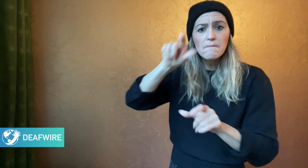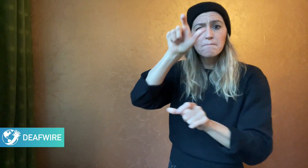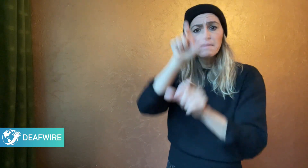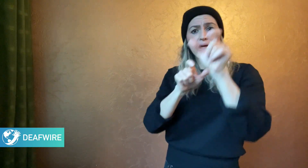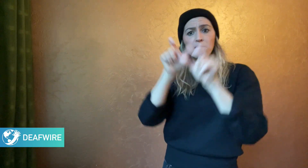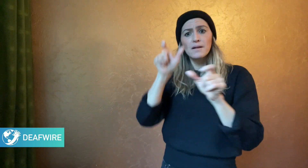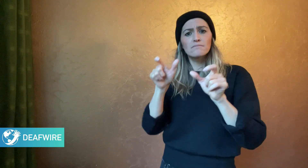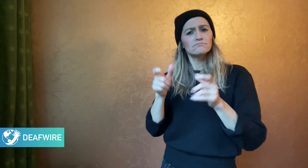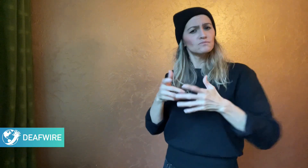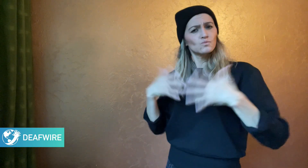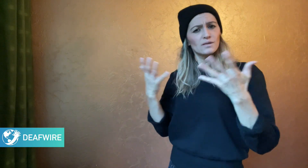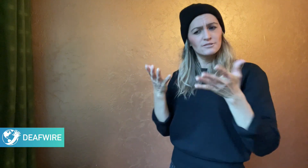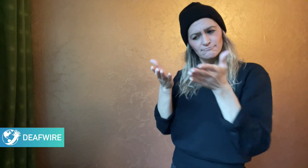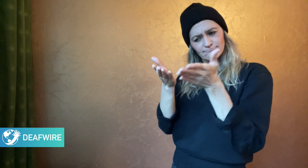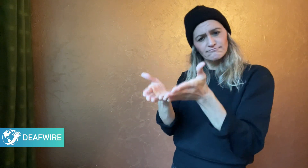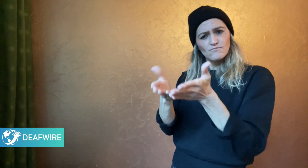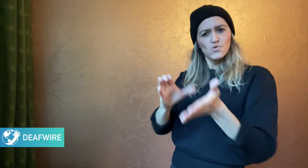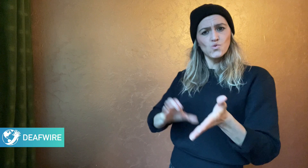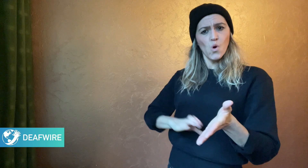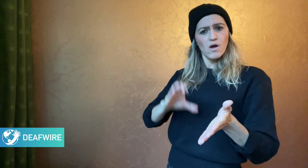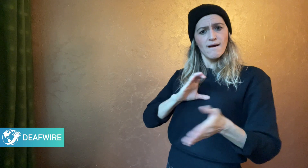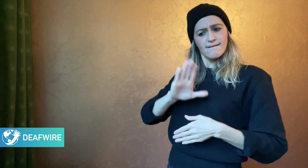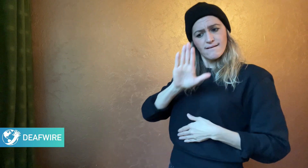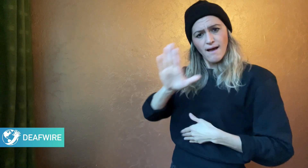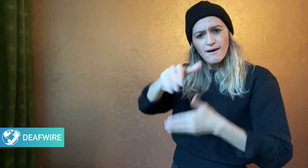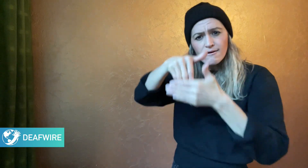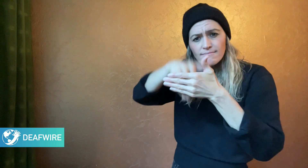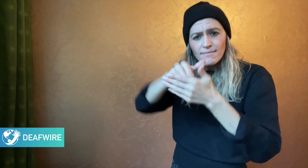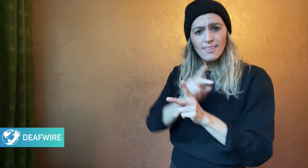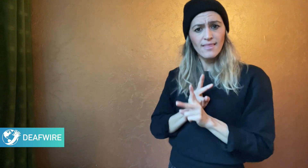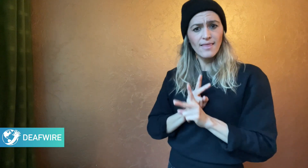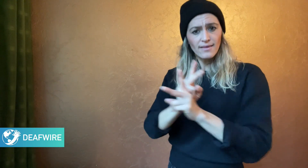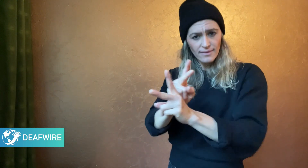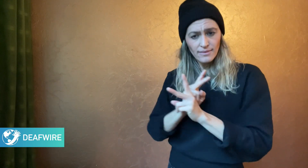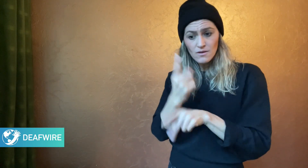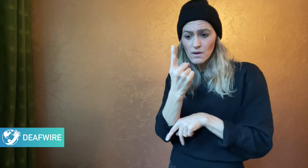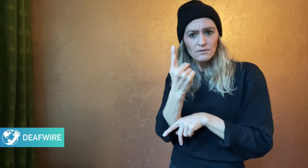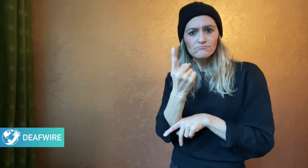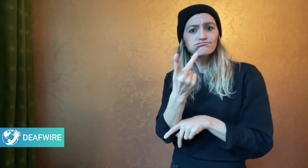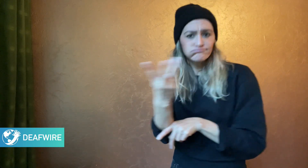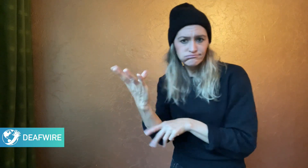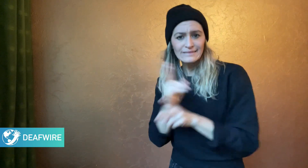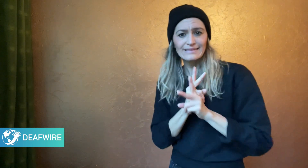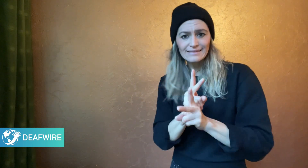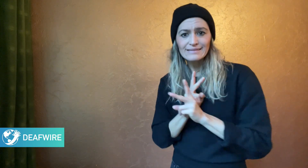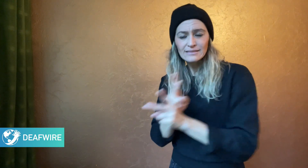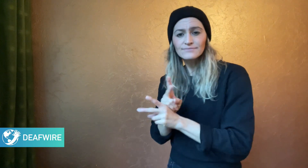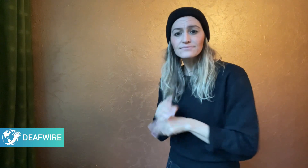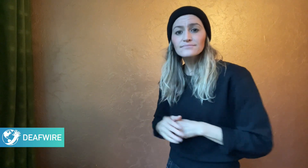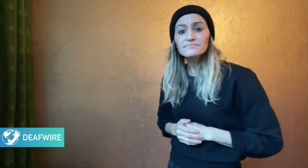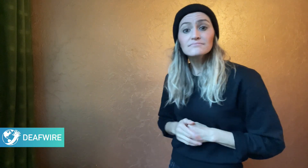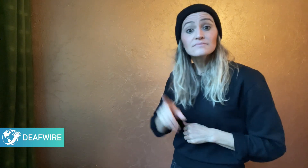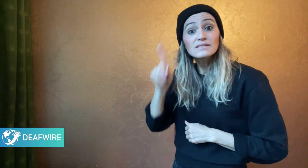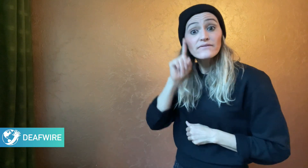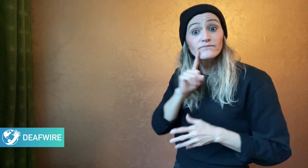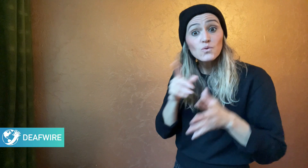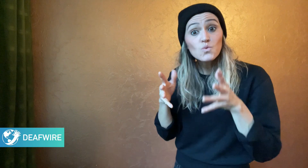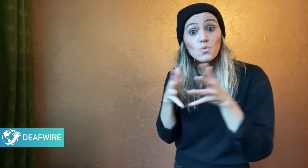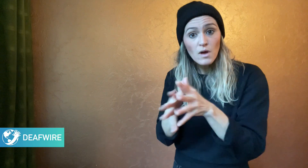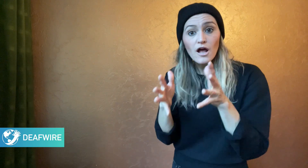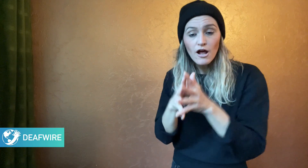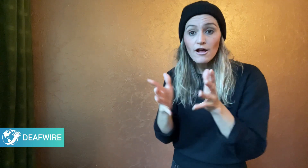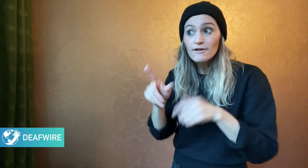educating people about CODA identities. DeafWire asked